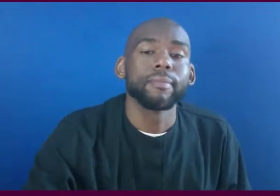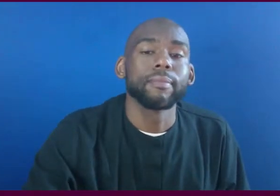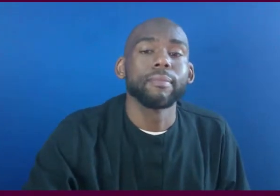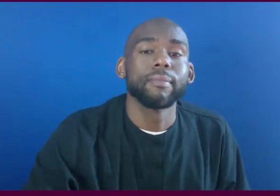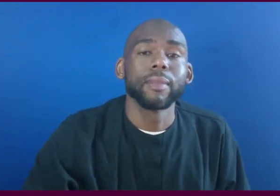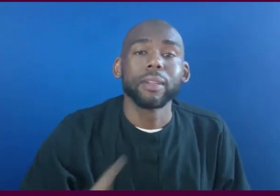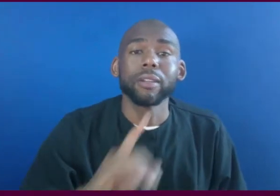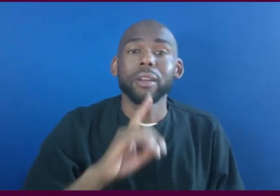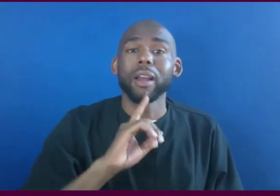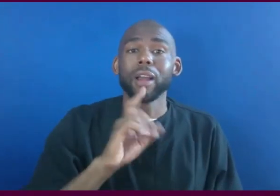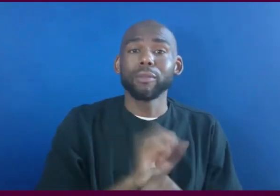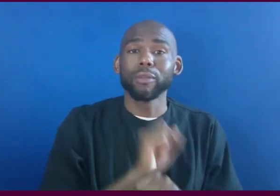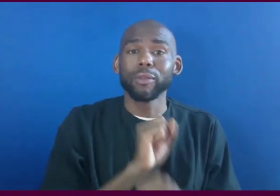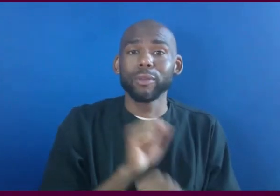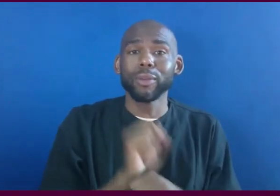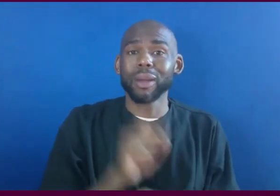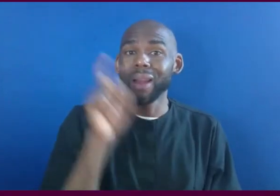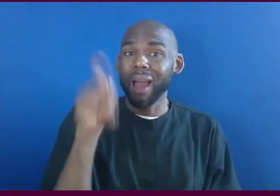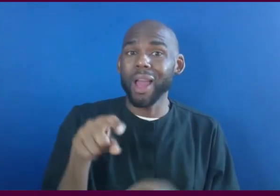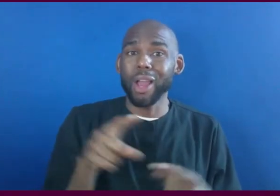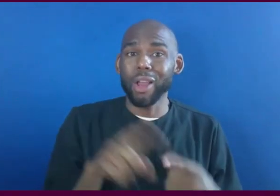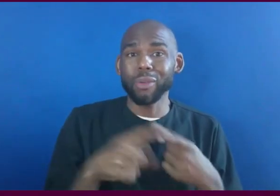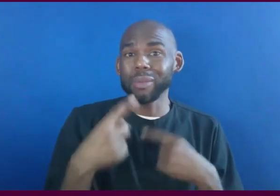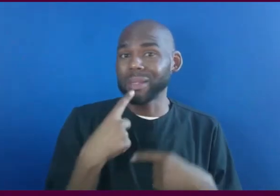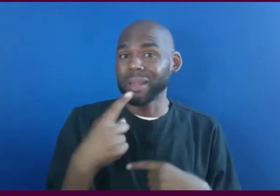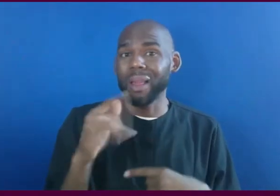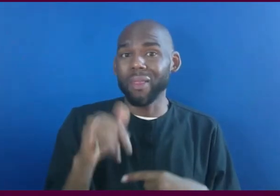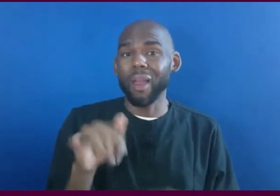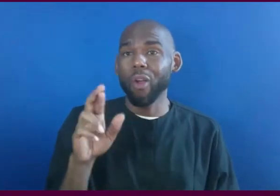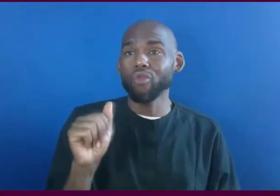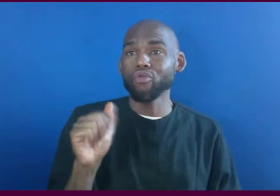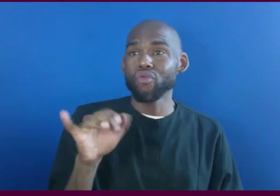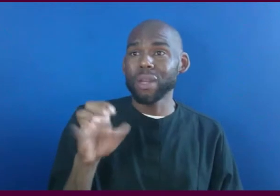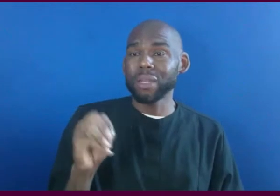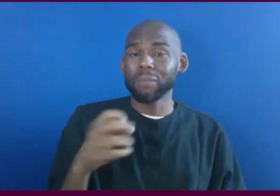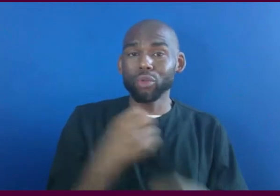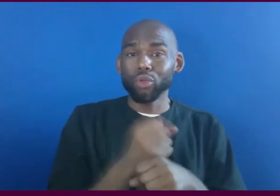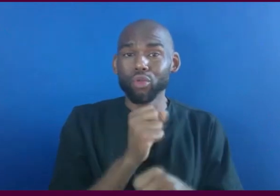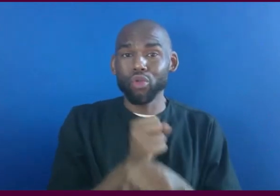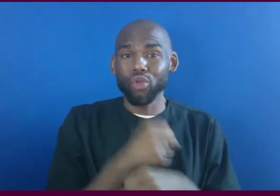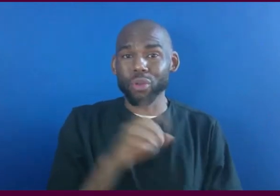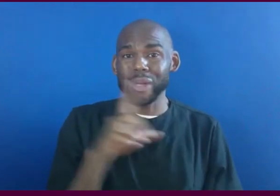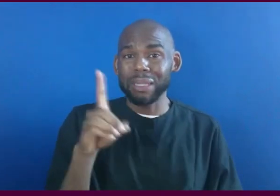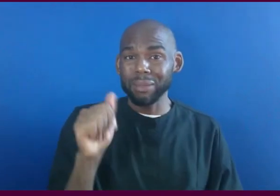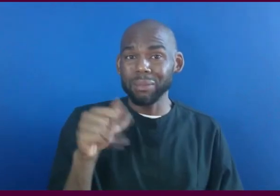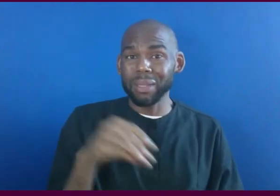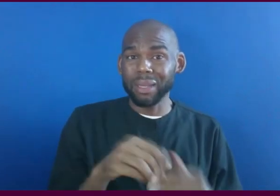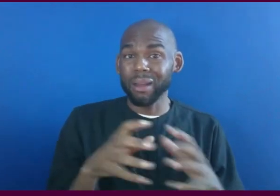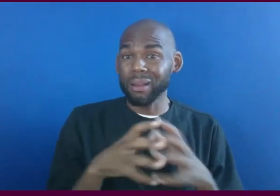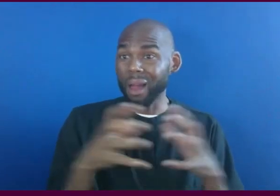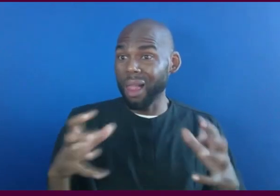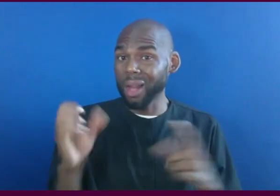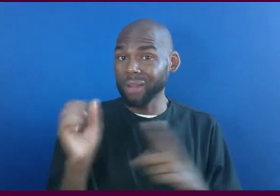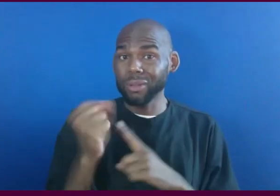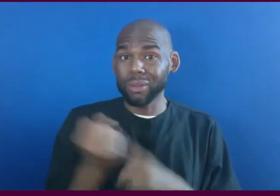I think definitely it has to be said that racism creates disability in a lot of cases, right?